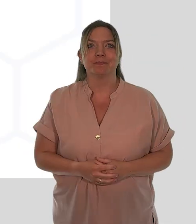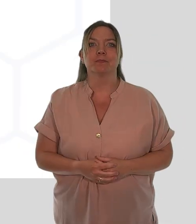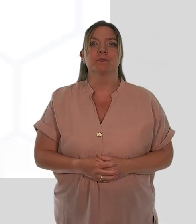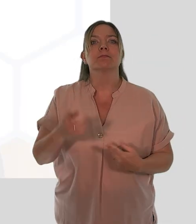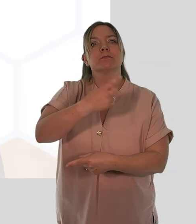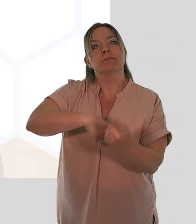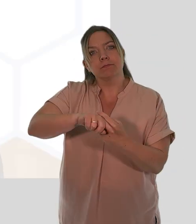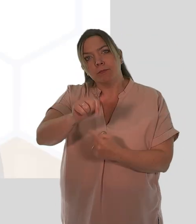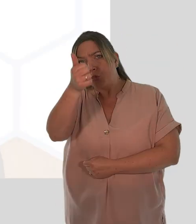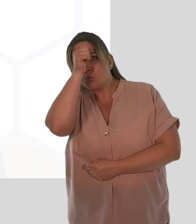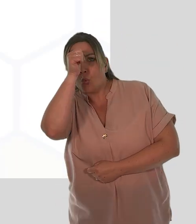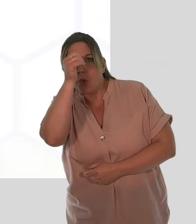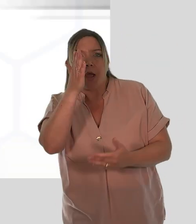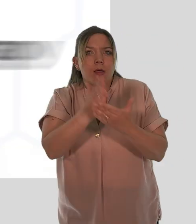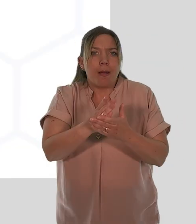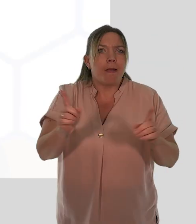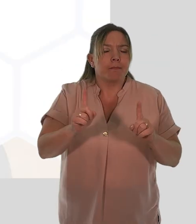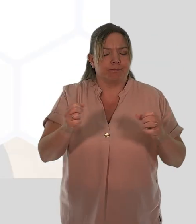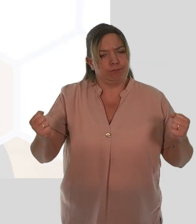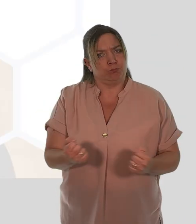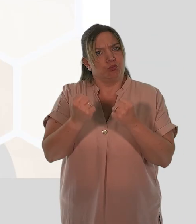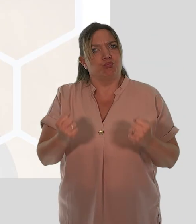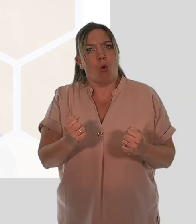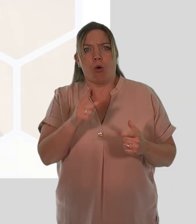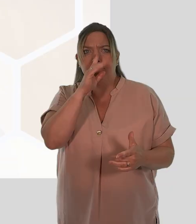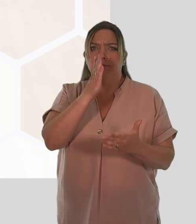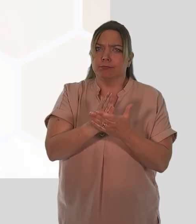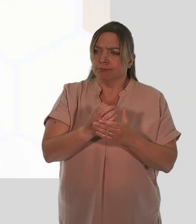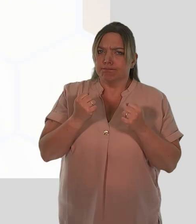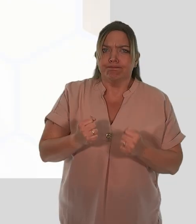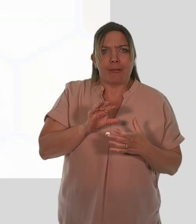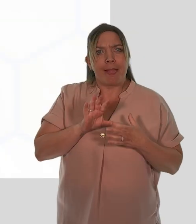For example, interventions such as physical exercise,